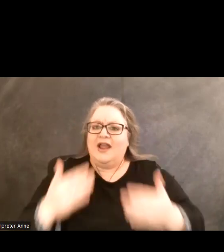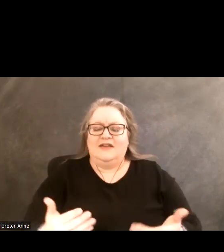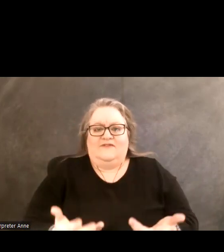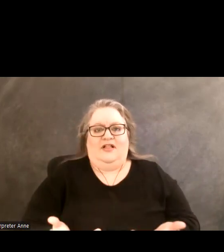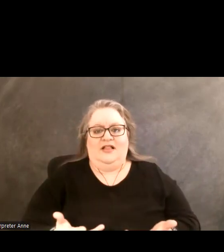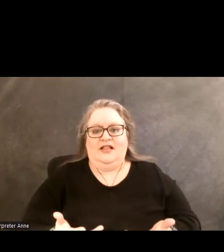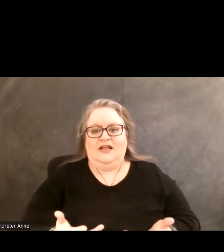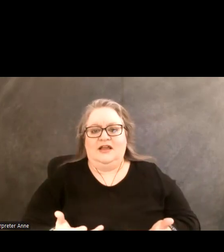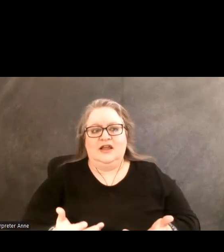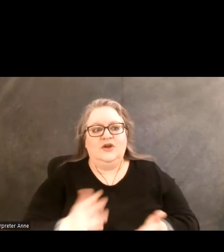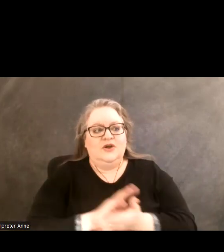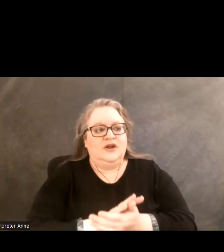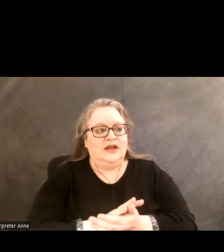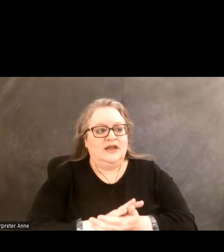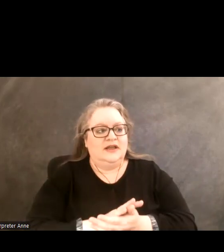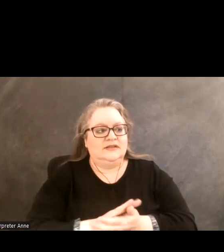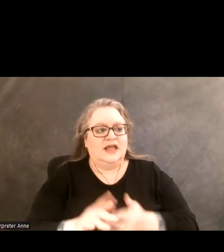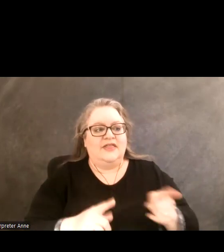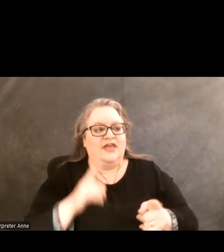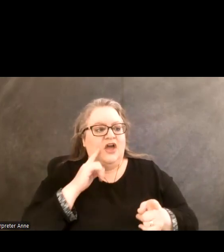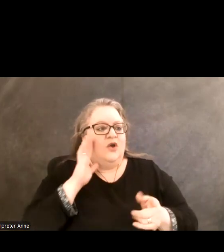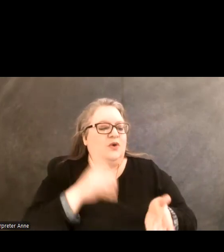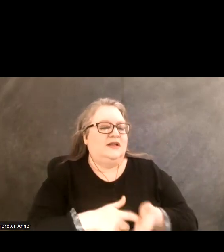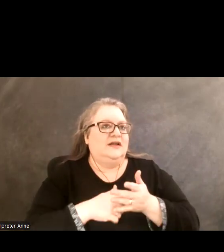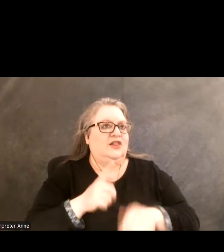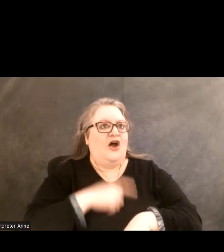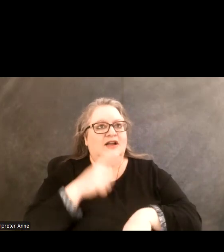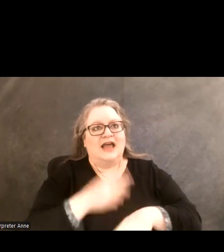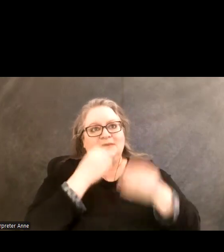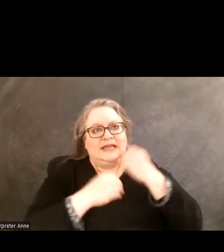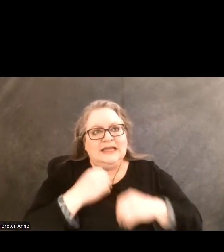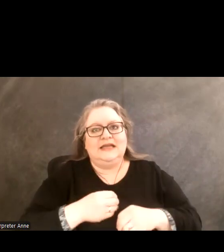was going to take us so long to eat, so long to drink, so long